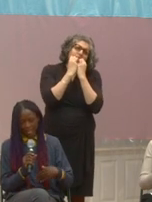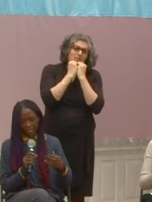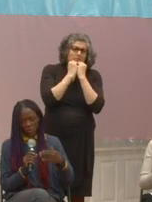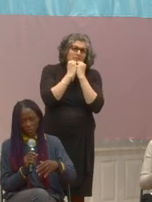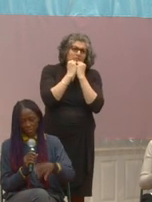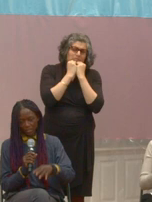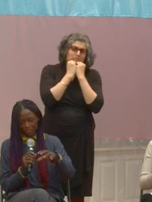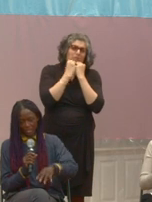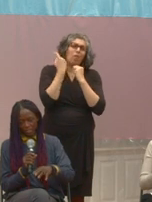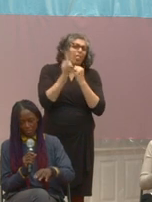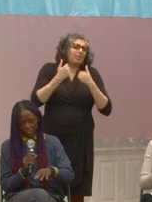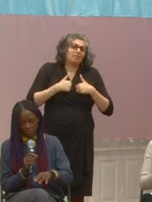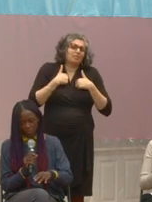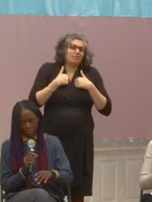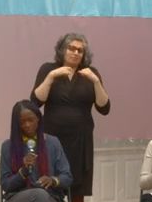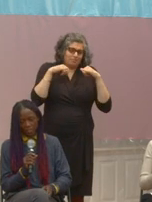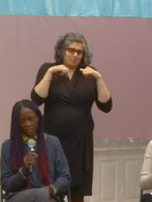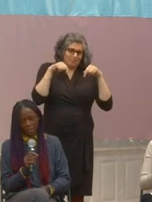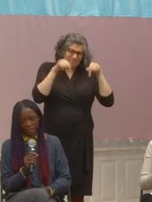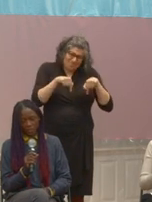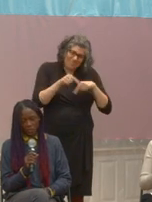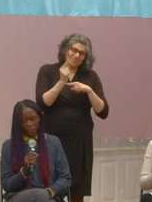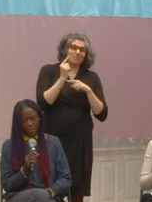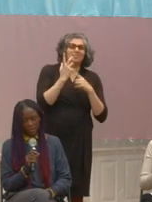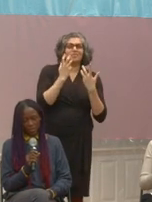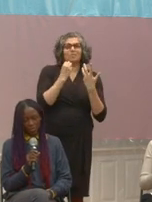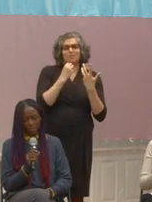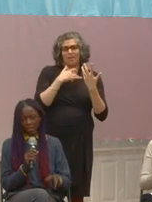that can only live in the present moment. So I think right